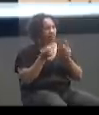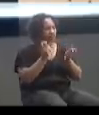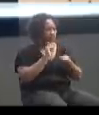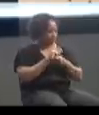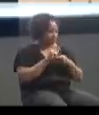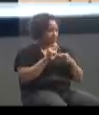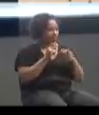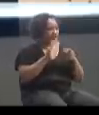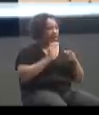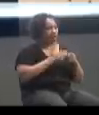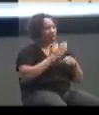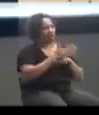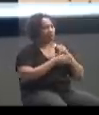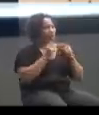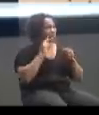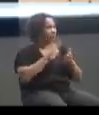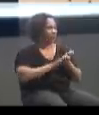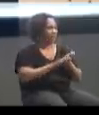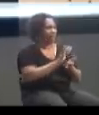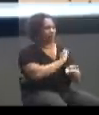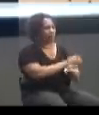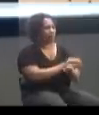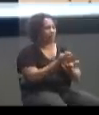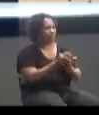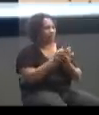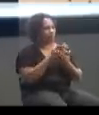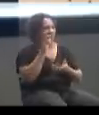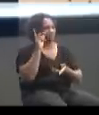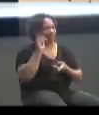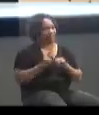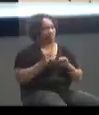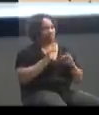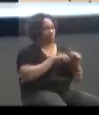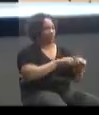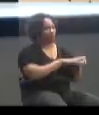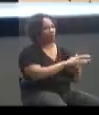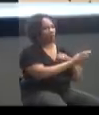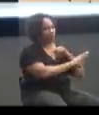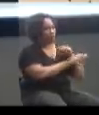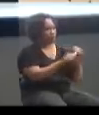TRANSITION OUR COUNTRY TO A CLEAN ENERGY ECONOMY AND LESSEN OUR DEPENDENCE ON FOREIGN OIL.